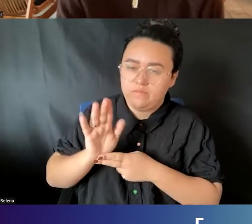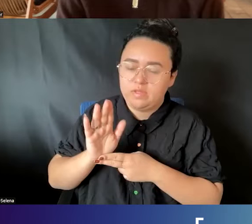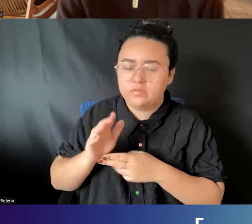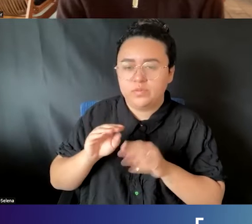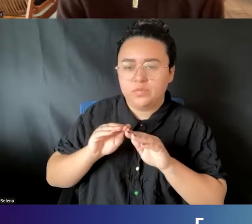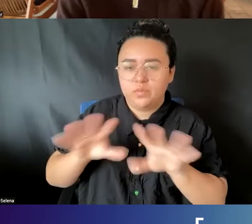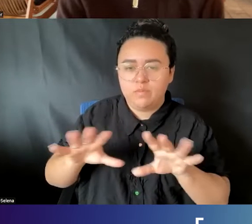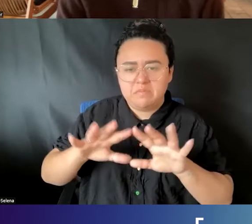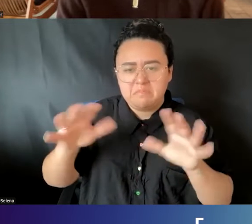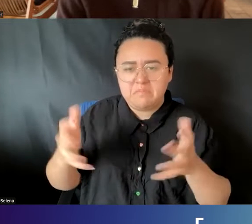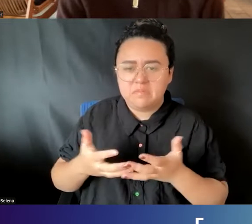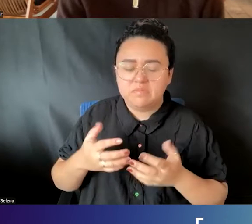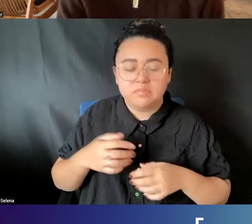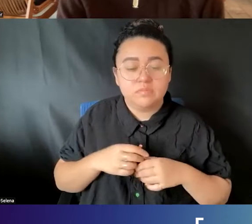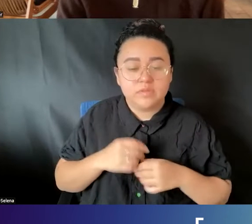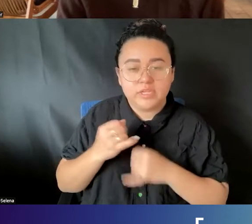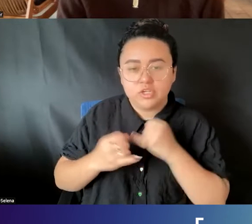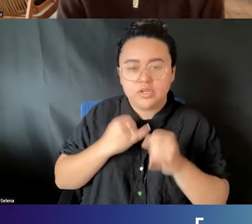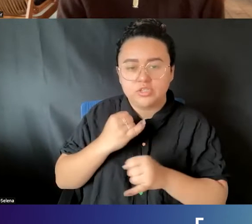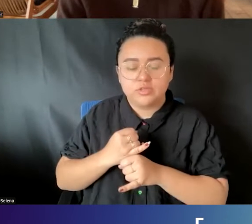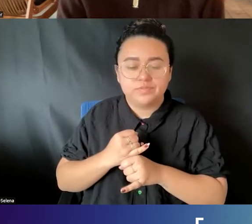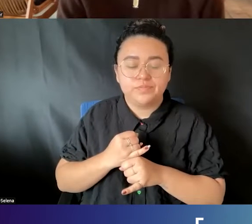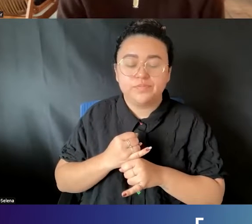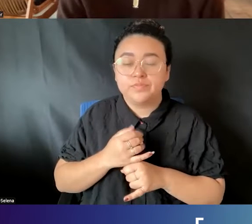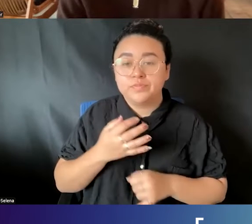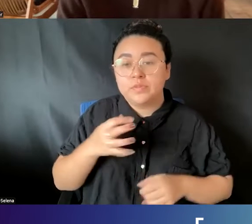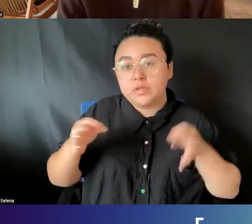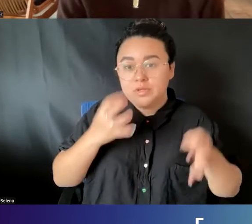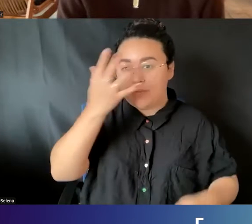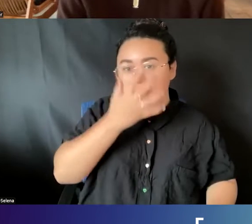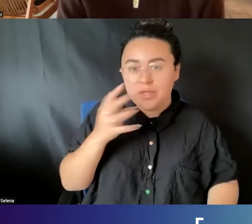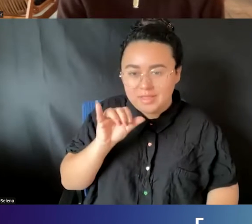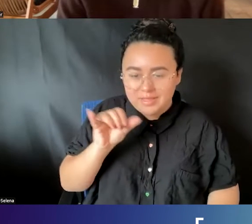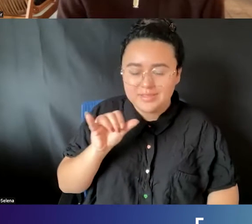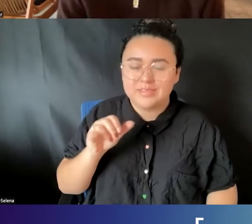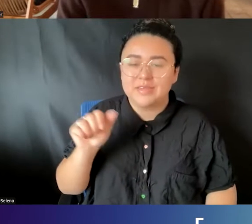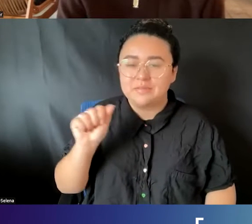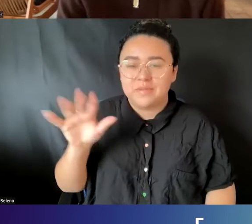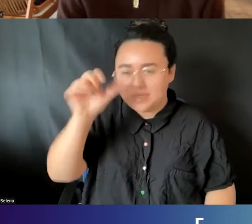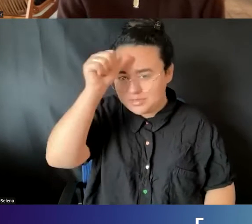I'm an Asian man in light blue shirt next to a bookshelf.